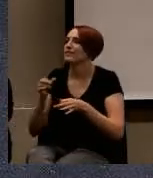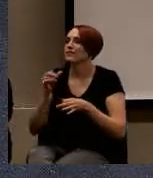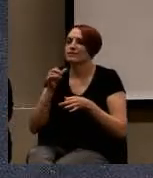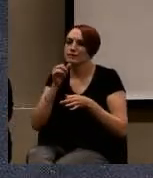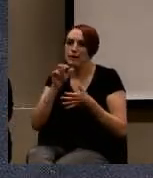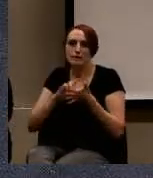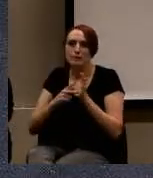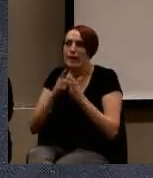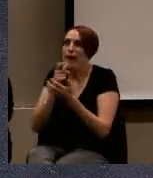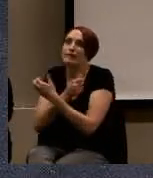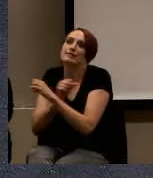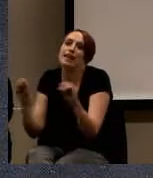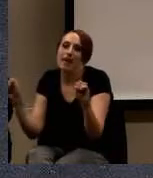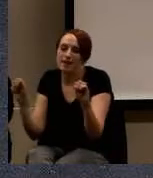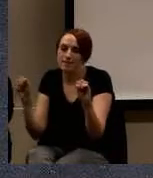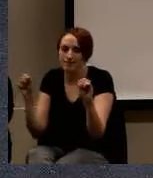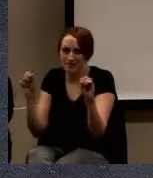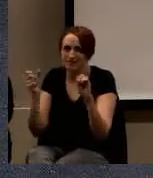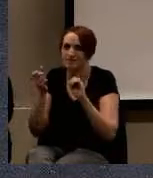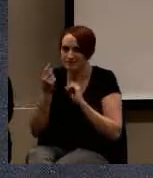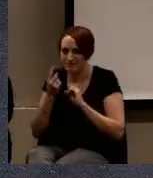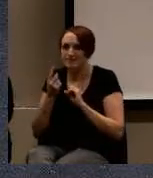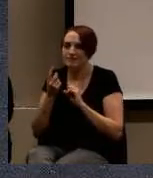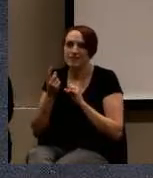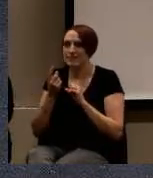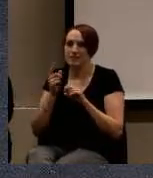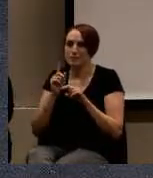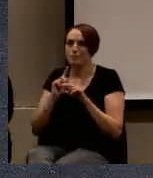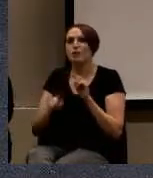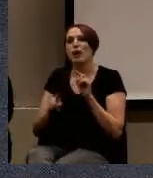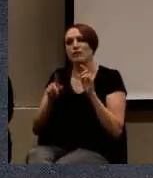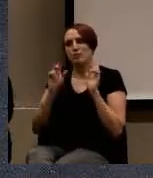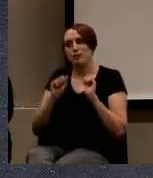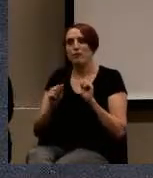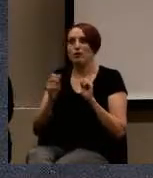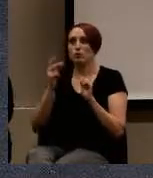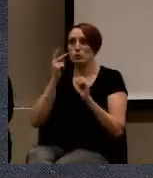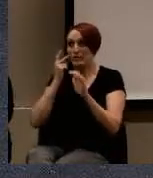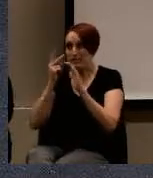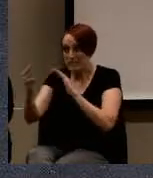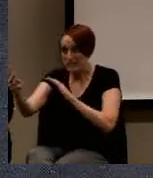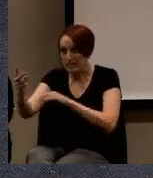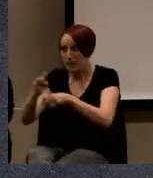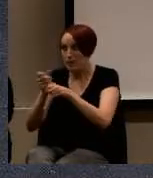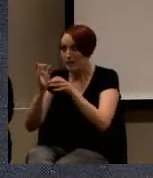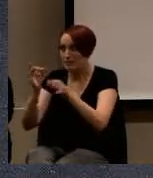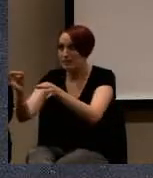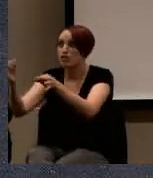can't make judgements based on information that you haven't perceived yet. So, if you're looking down instead of looking ahead